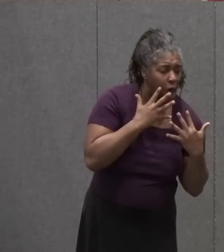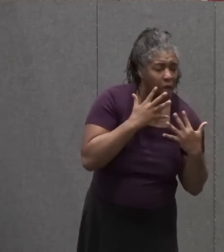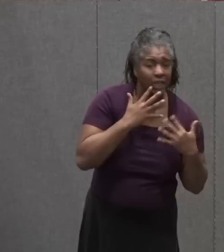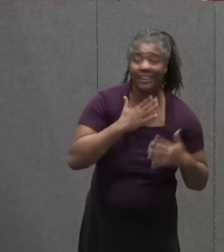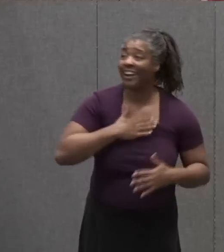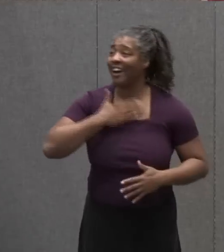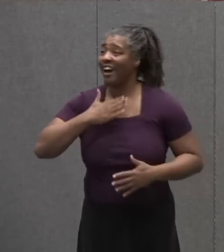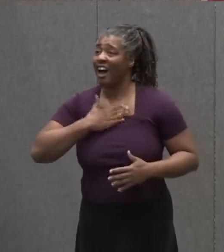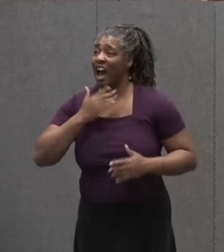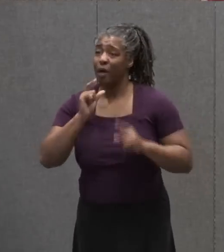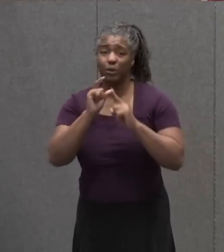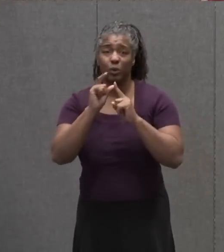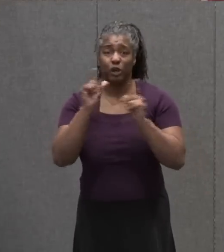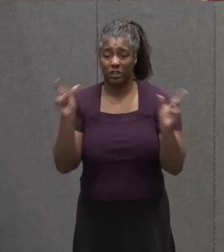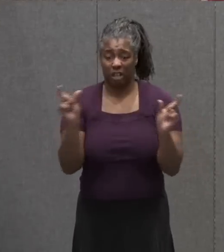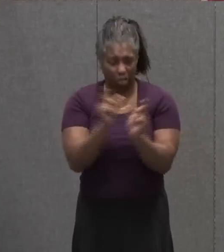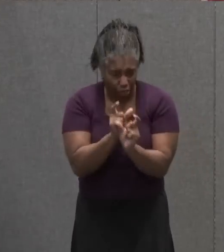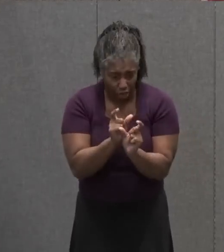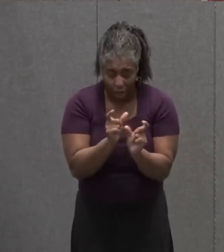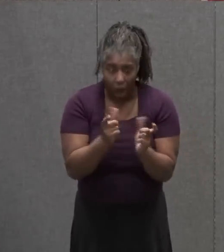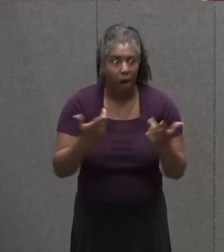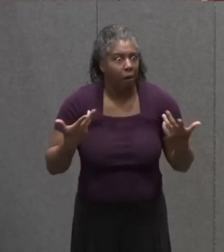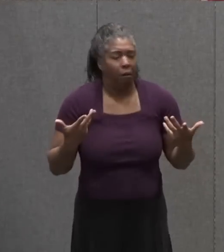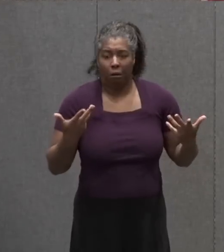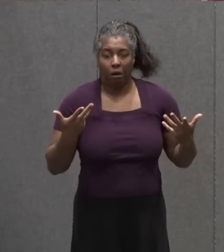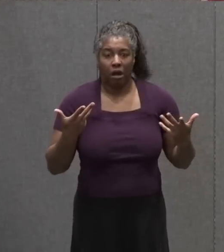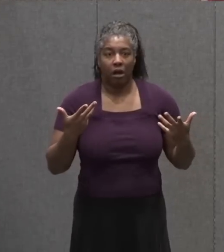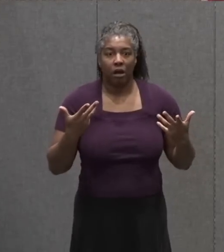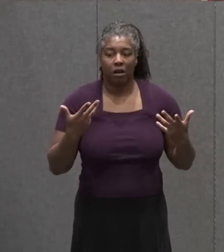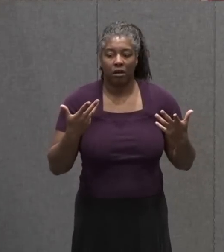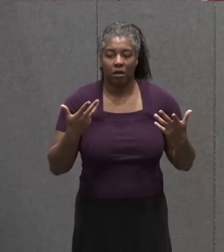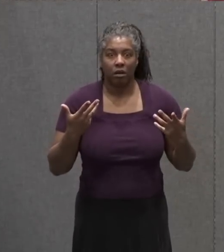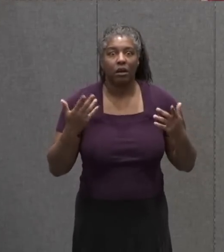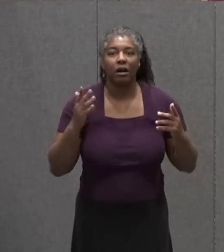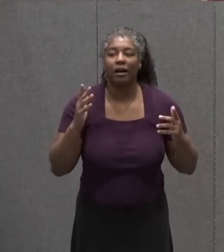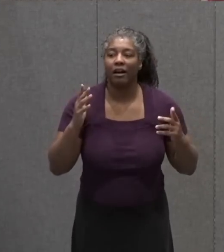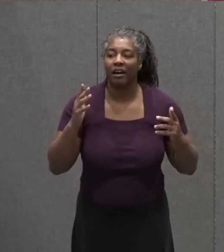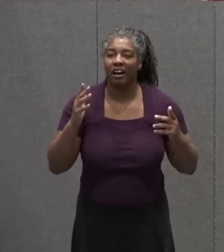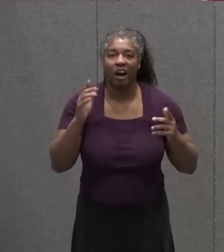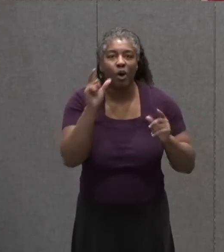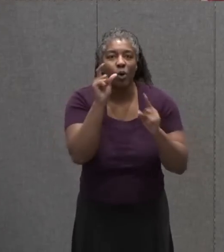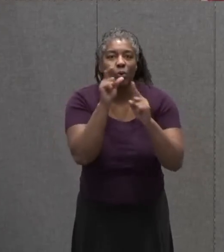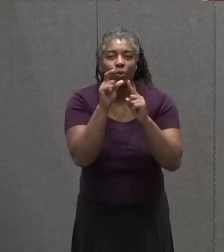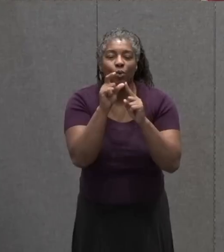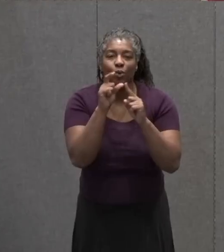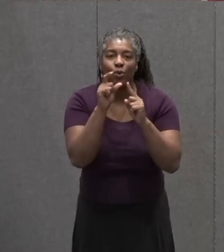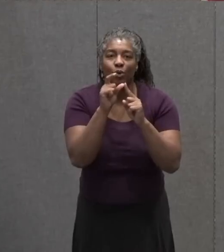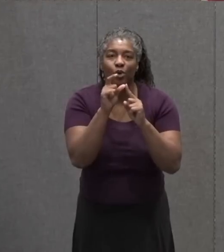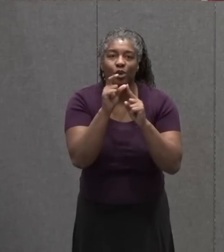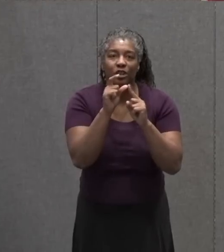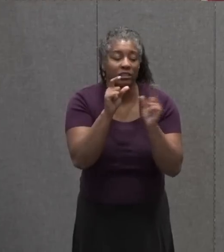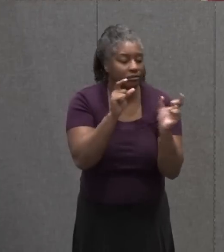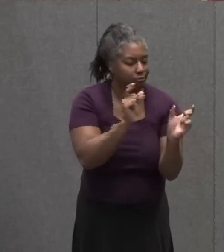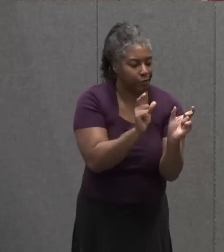Jerome began stringing words together words he had not imagined being side by side.